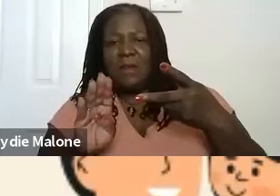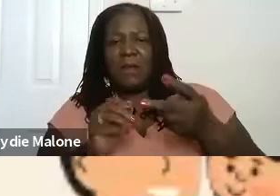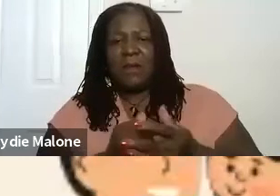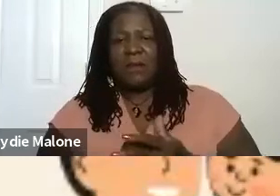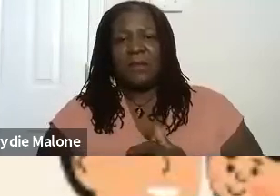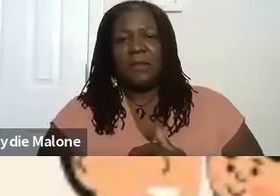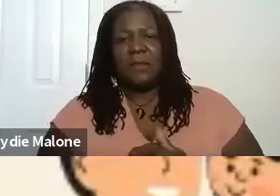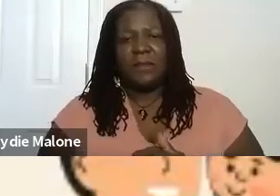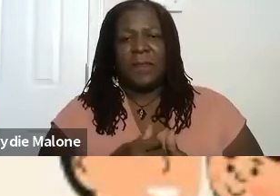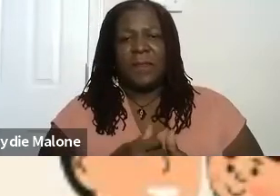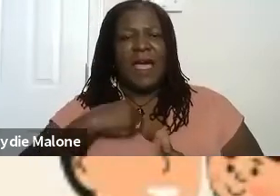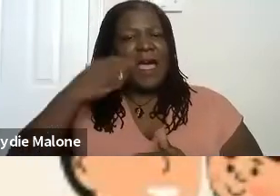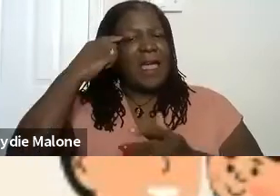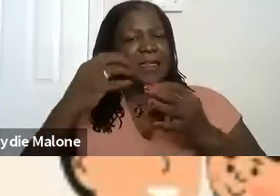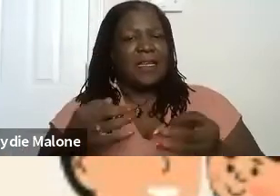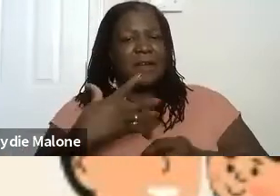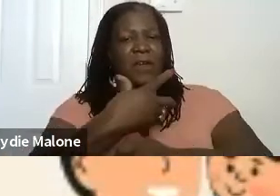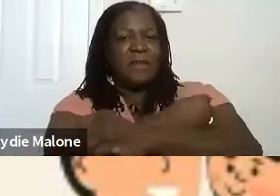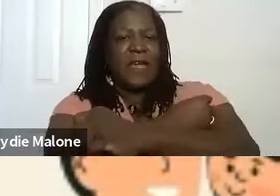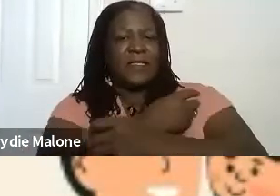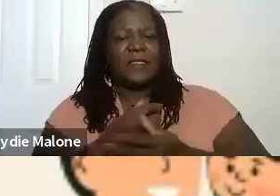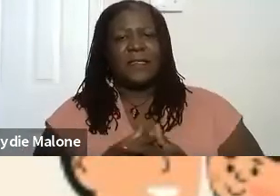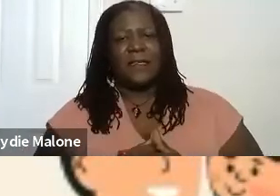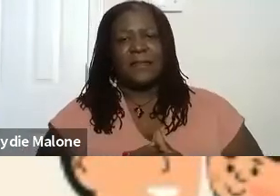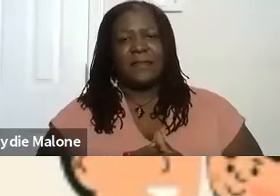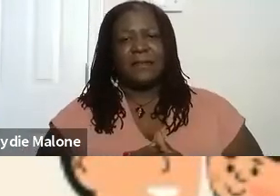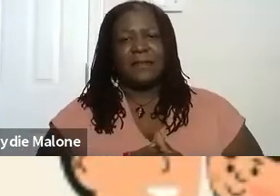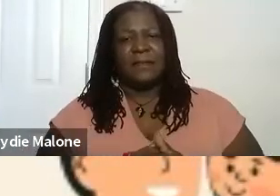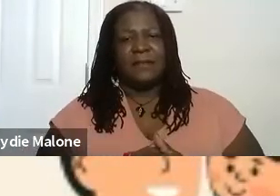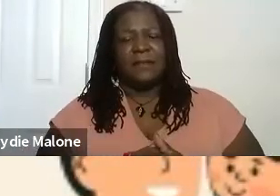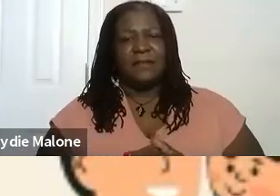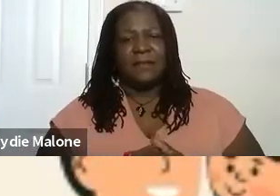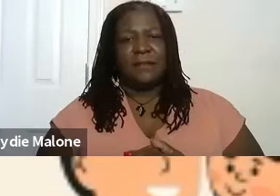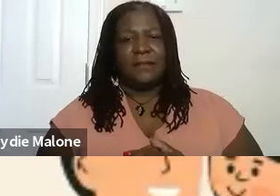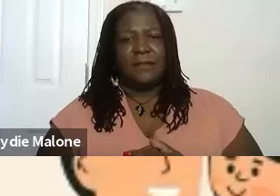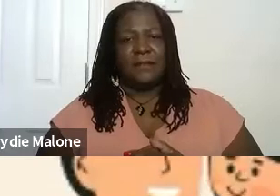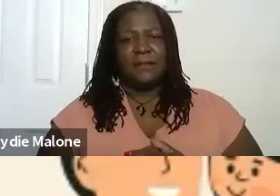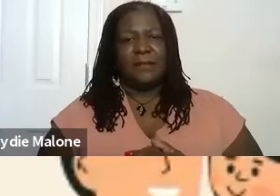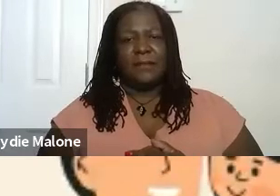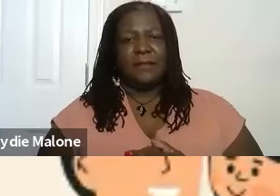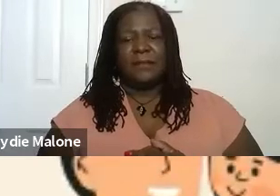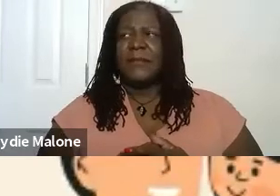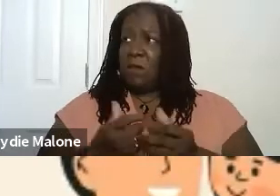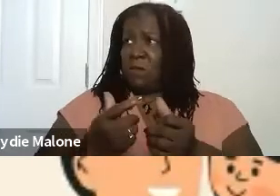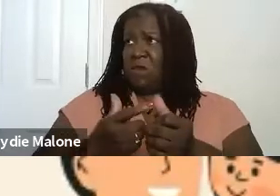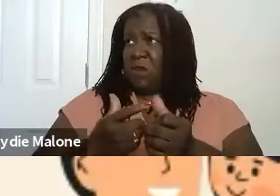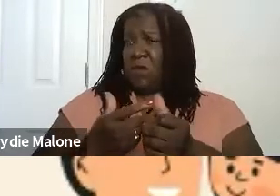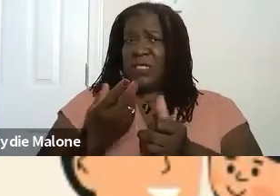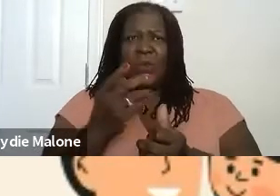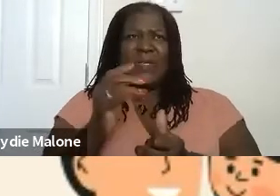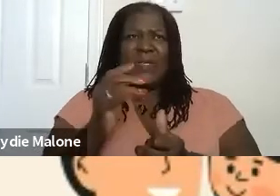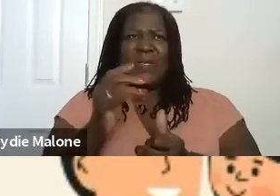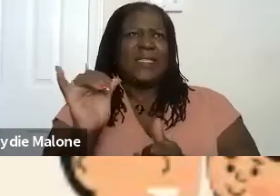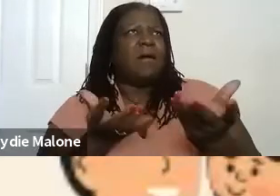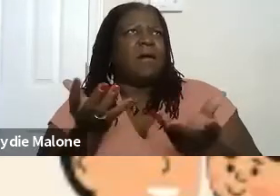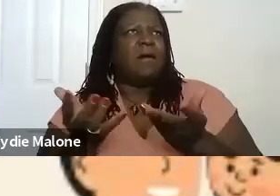because at first it was, like, everybody was scared to, you know, get out in the world